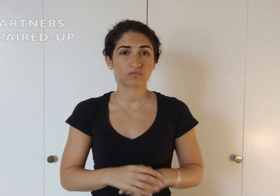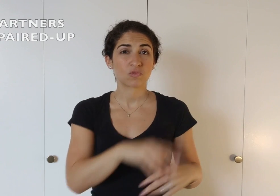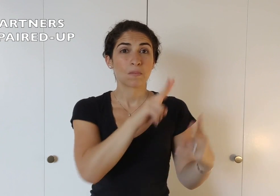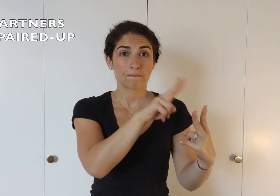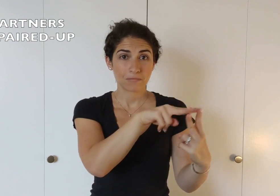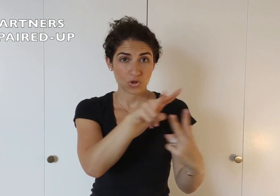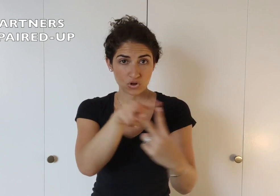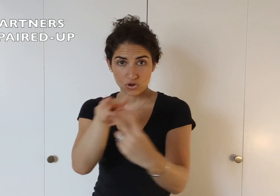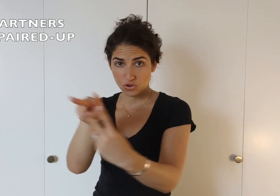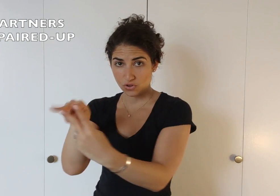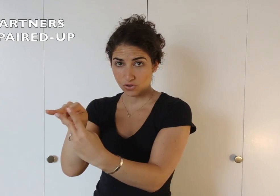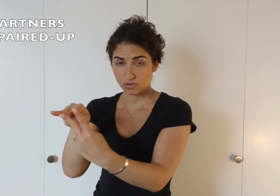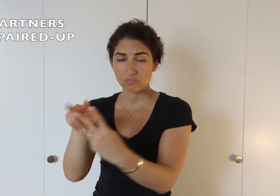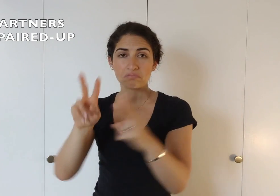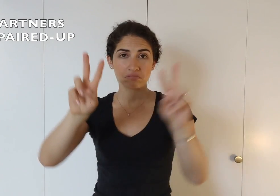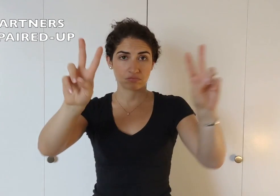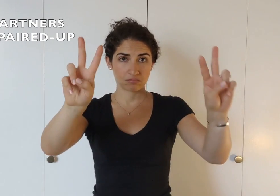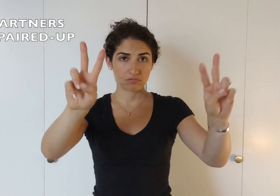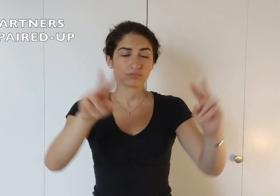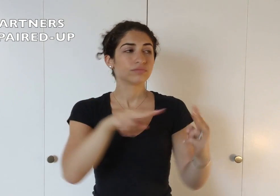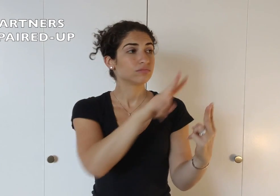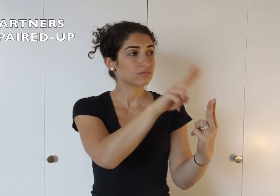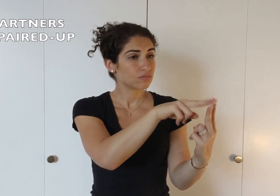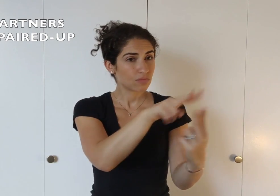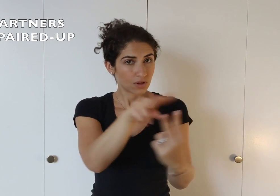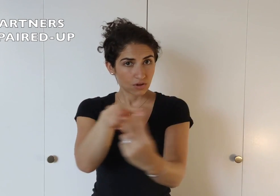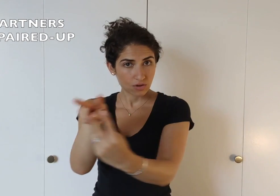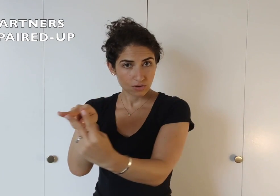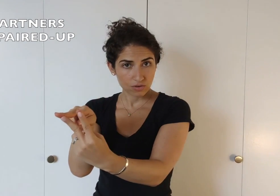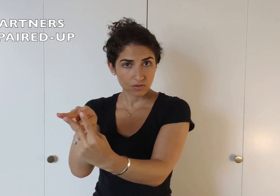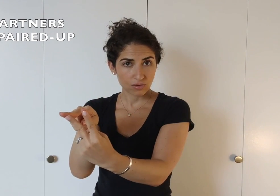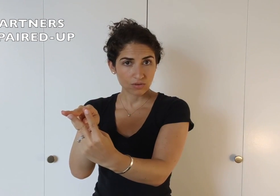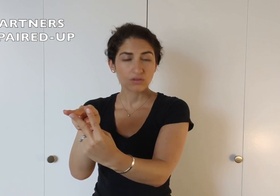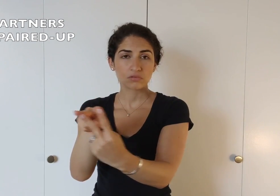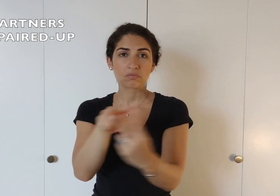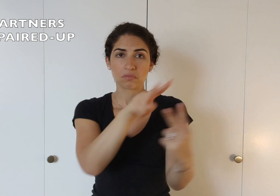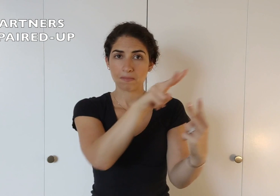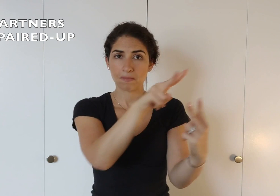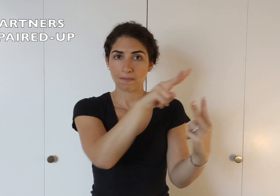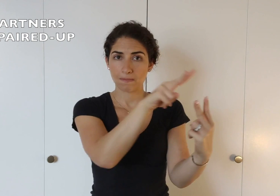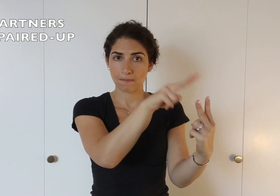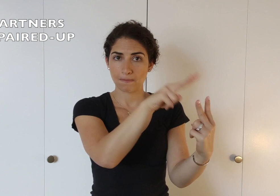PARTNERS, like "pairing up".